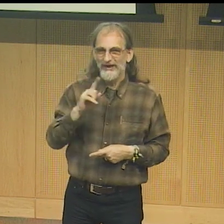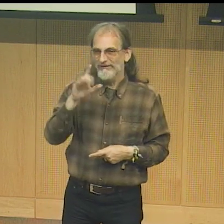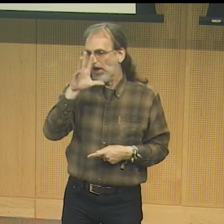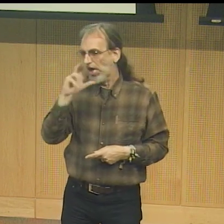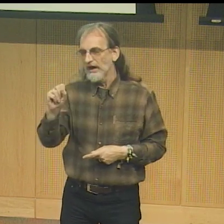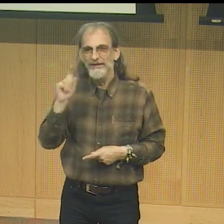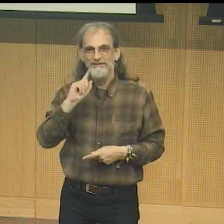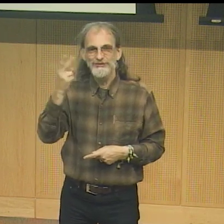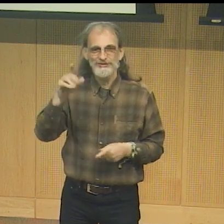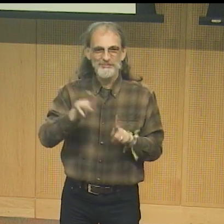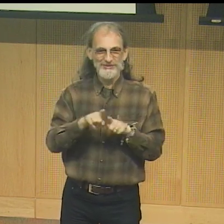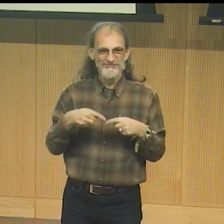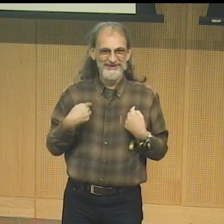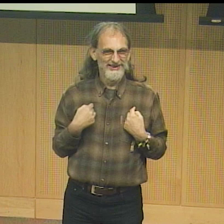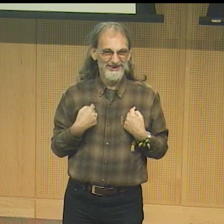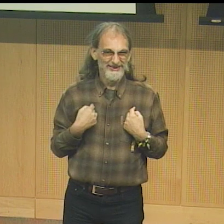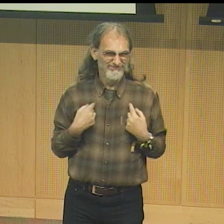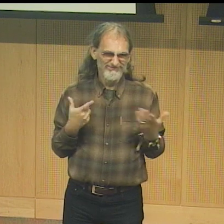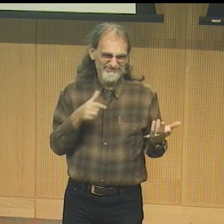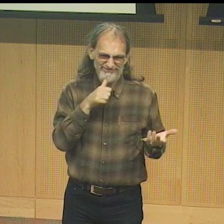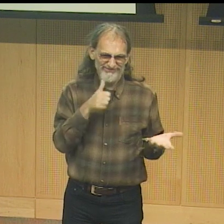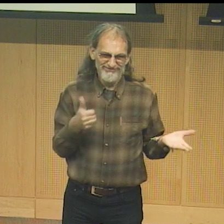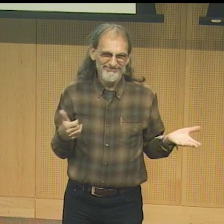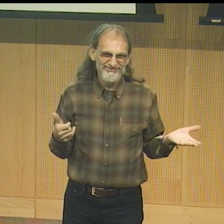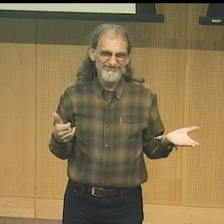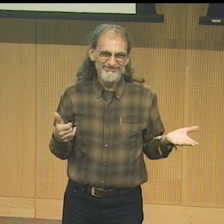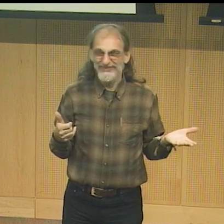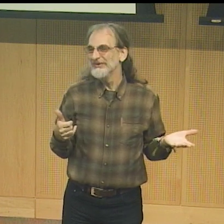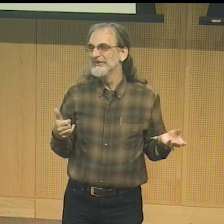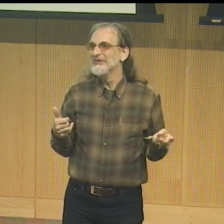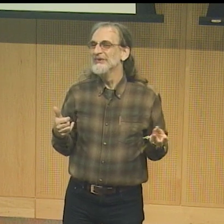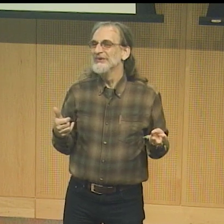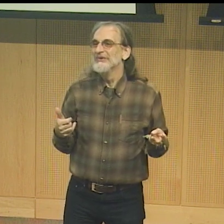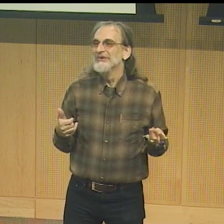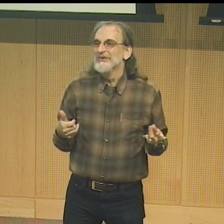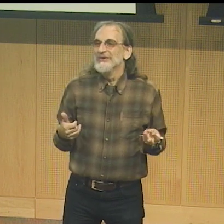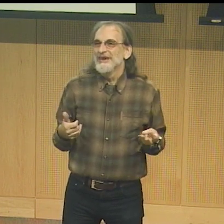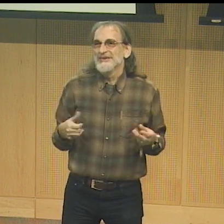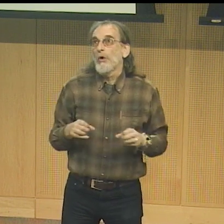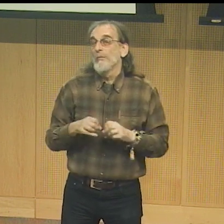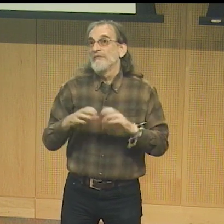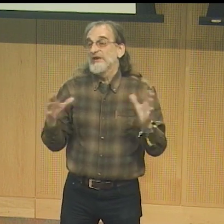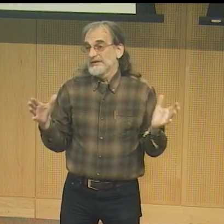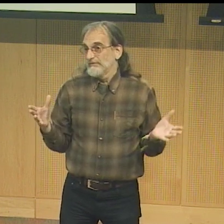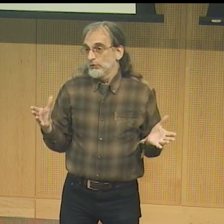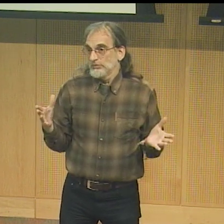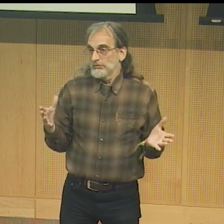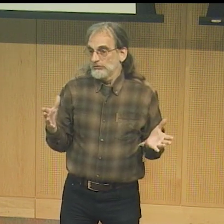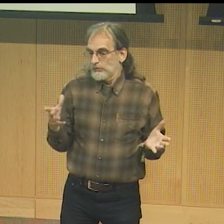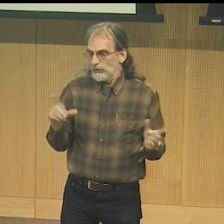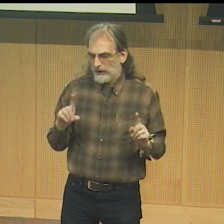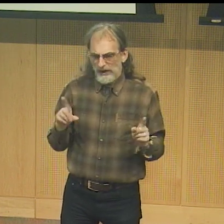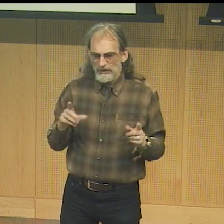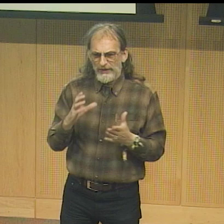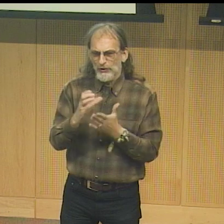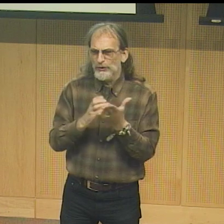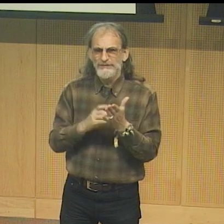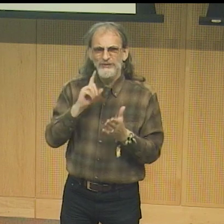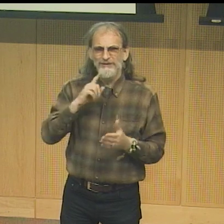I think people assume that everyone--I assume that everyone is as interested in history as I am, but obviously, that's not the case.